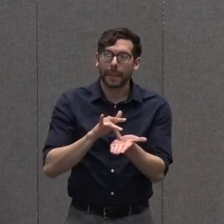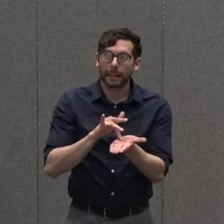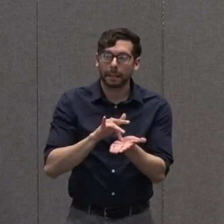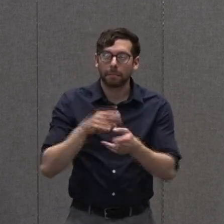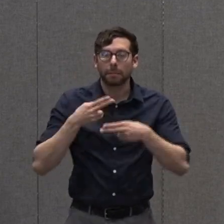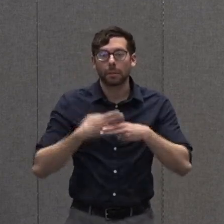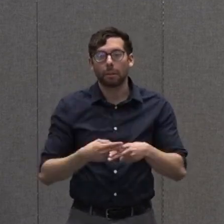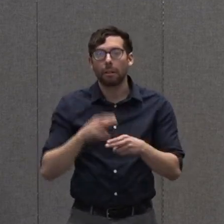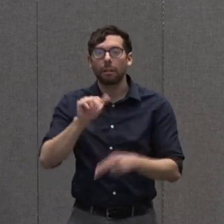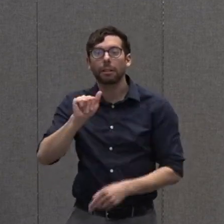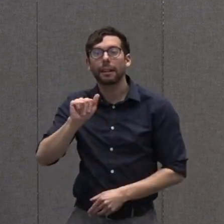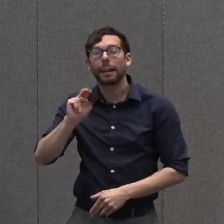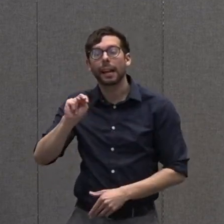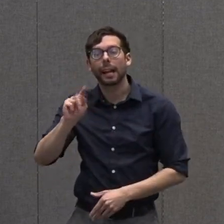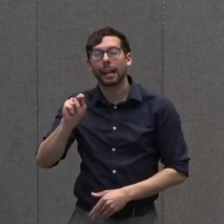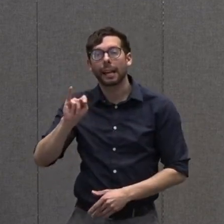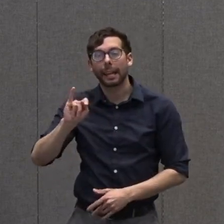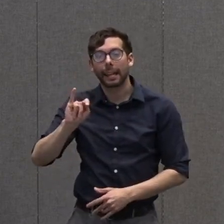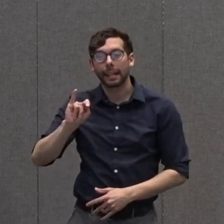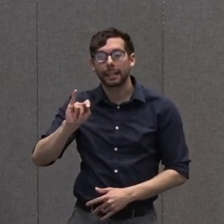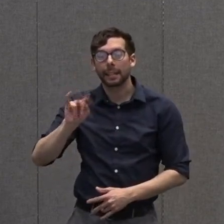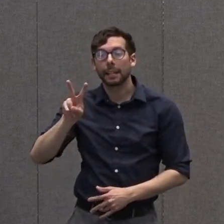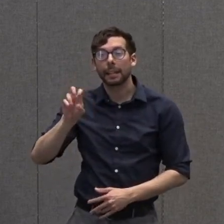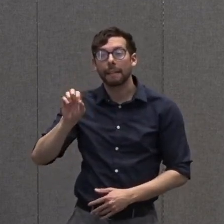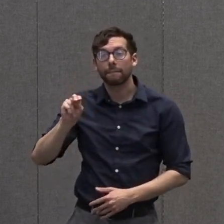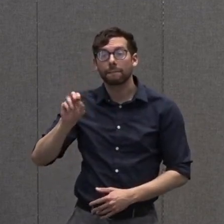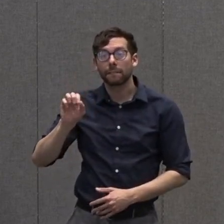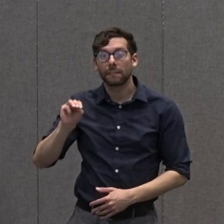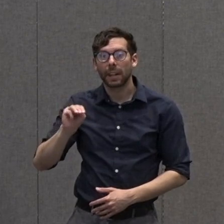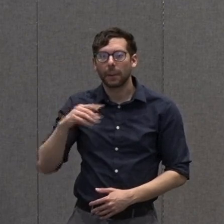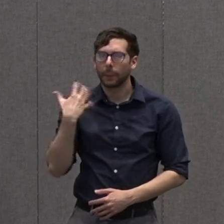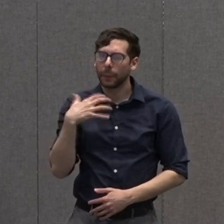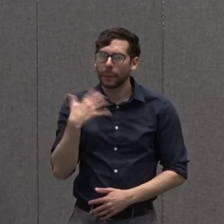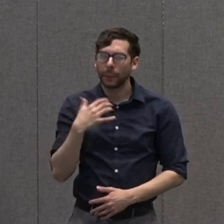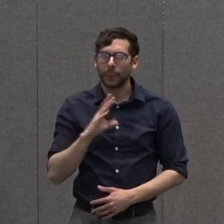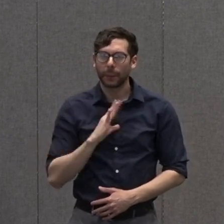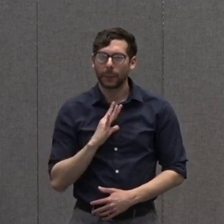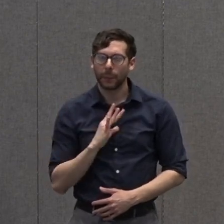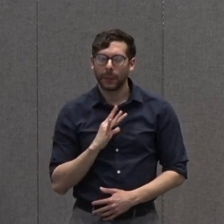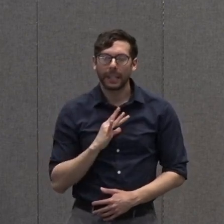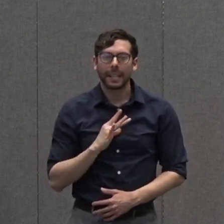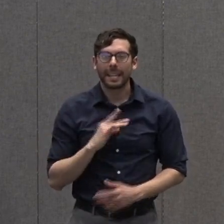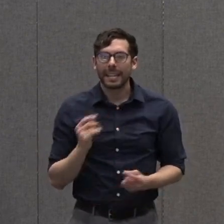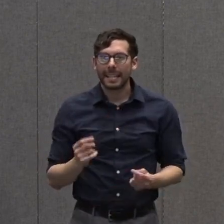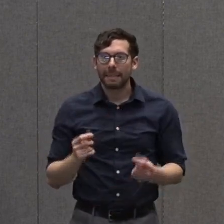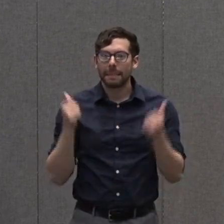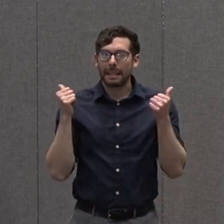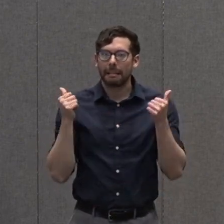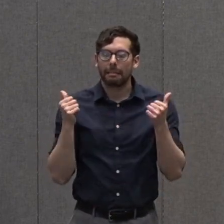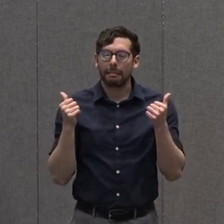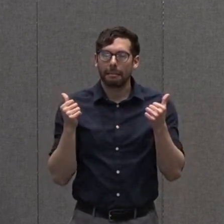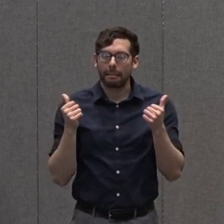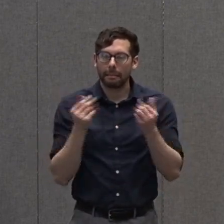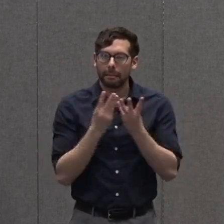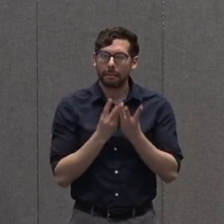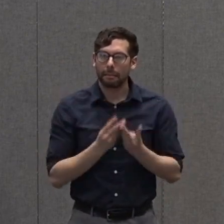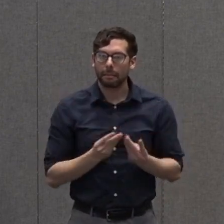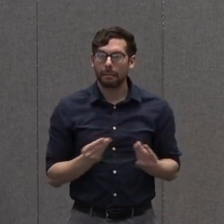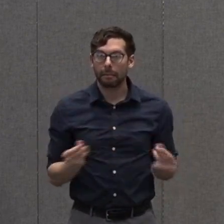And it is amazing stuff, it immediately starts to act on the venom in your body.